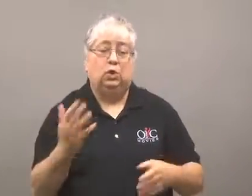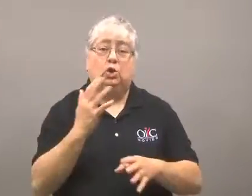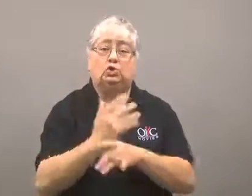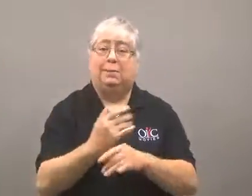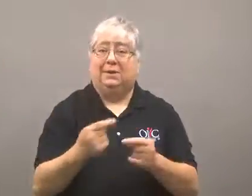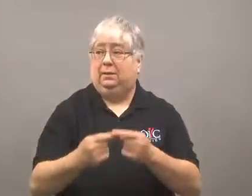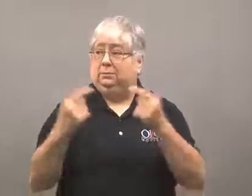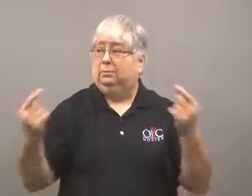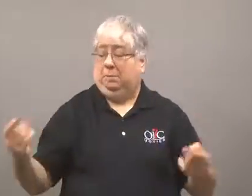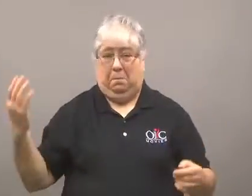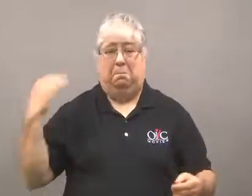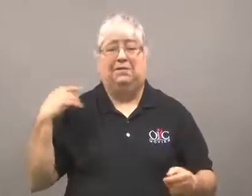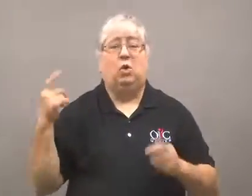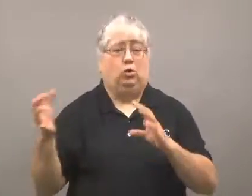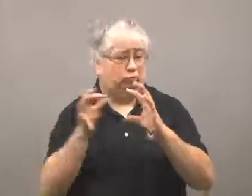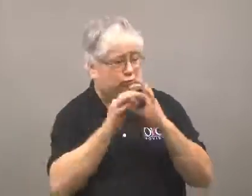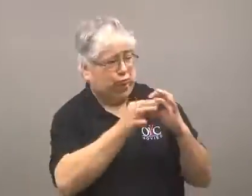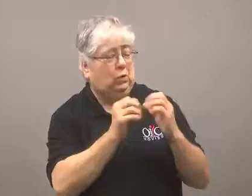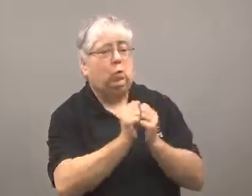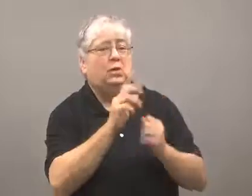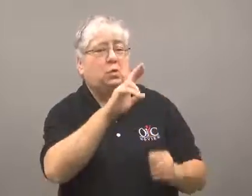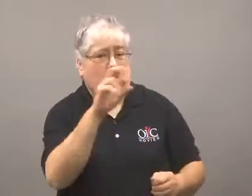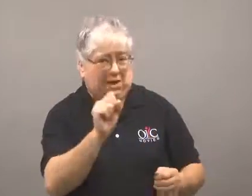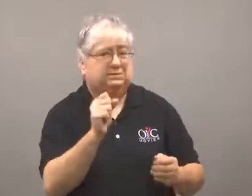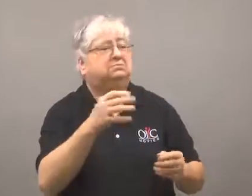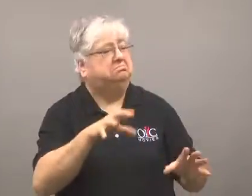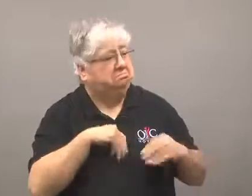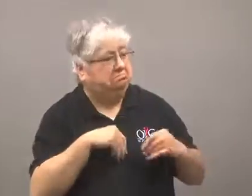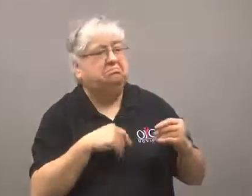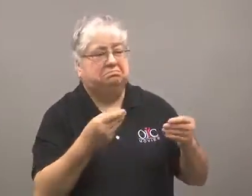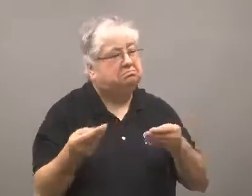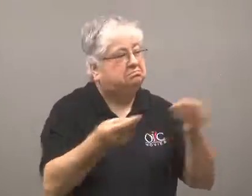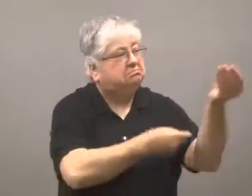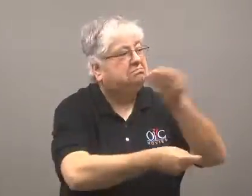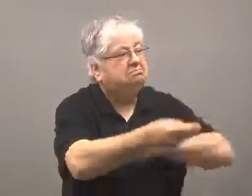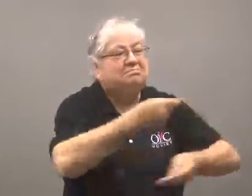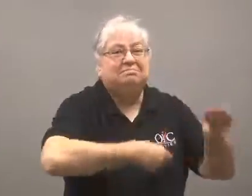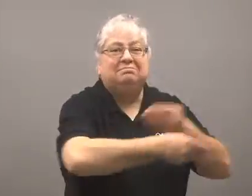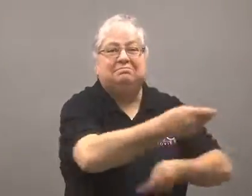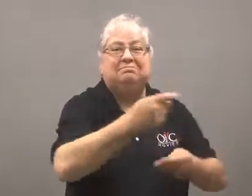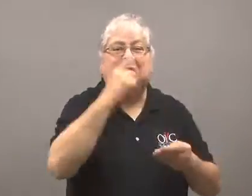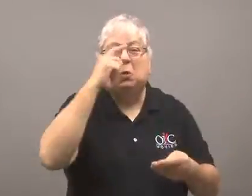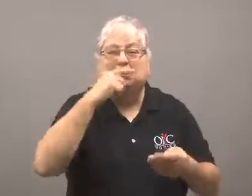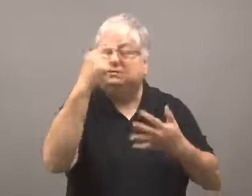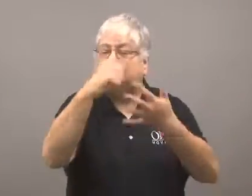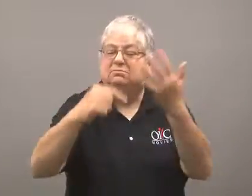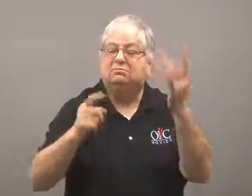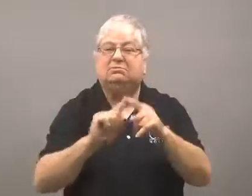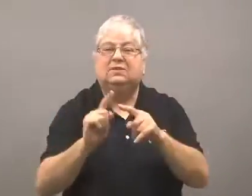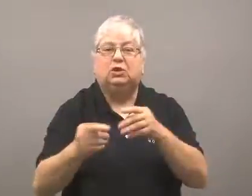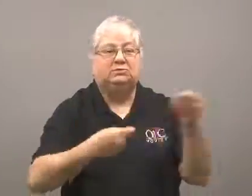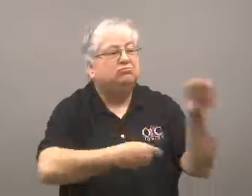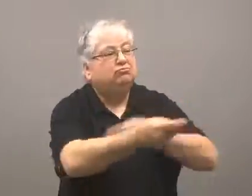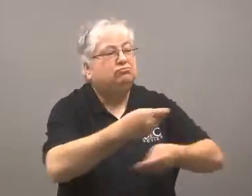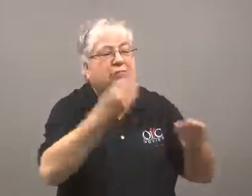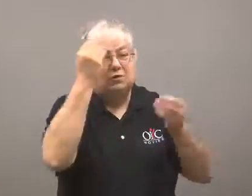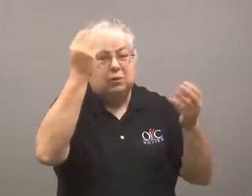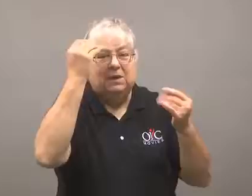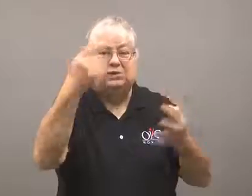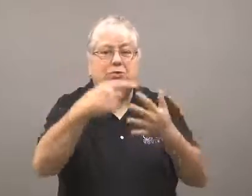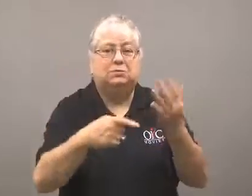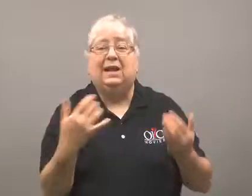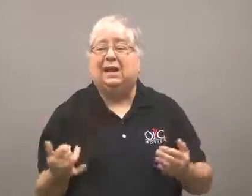Germany on the other hand, had been cooperating with the USA in exchanging data.